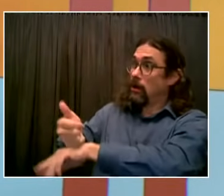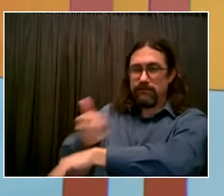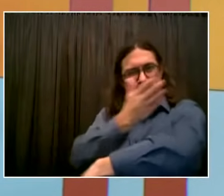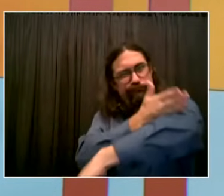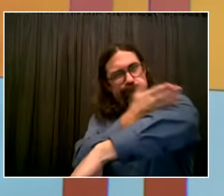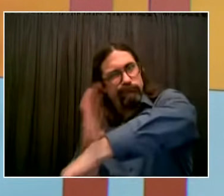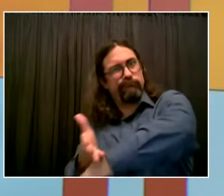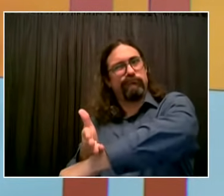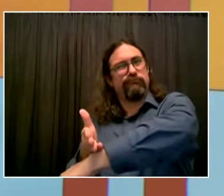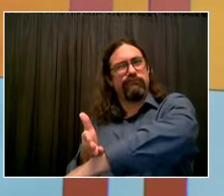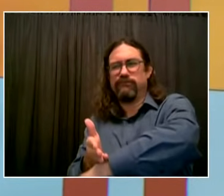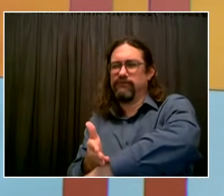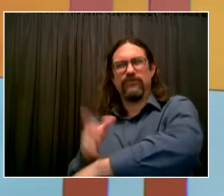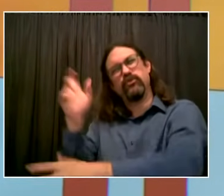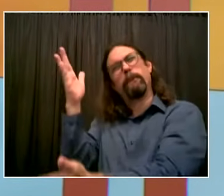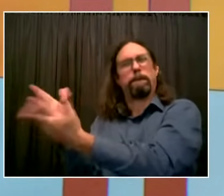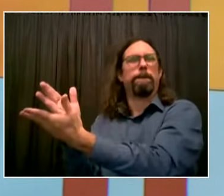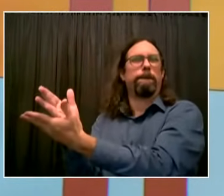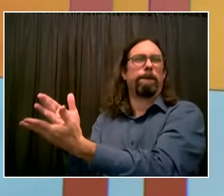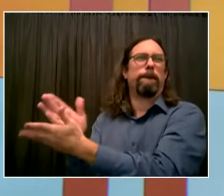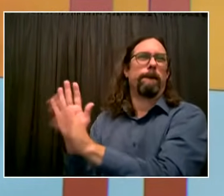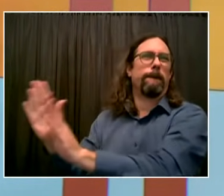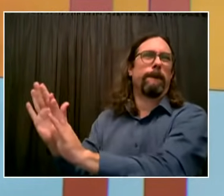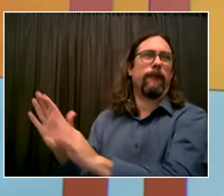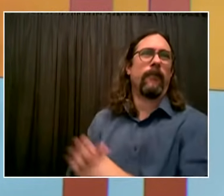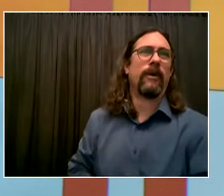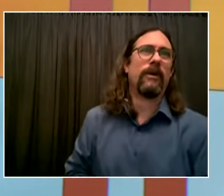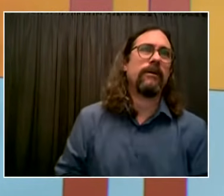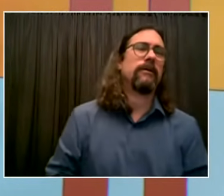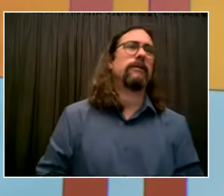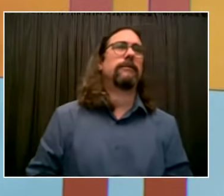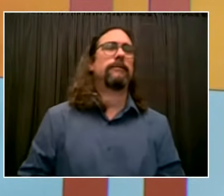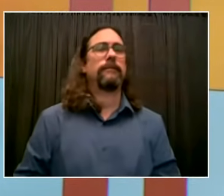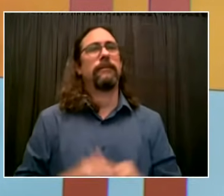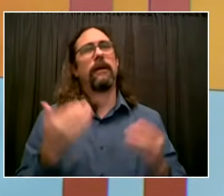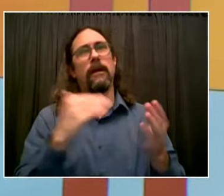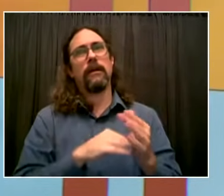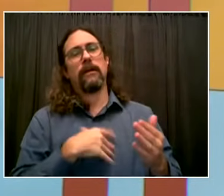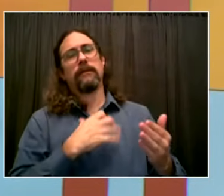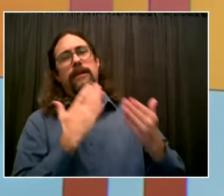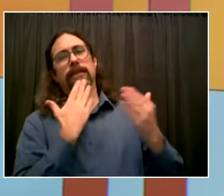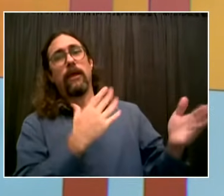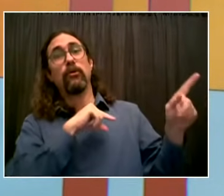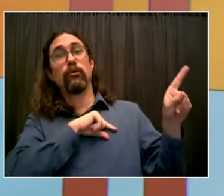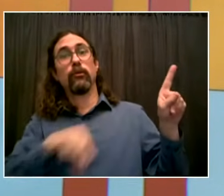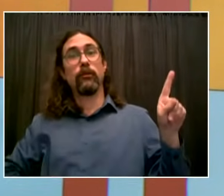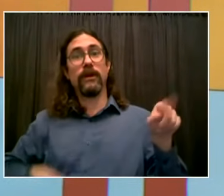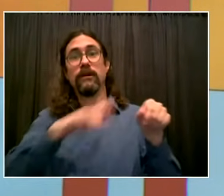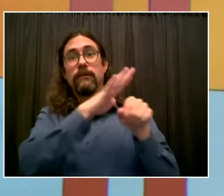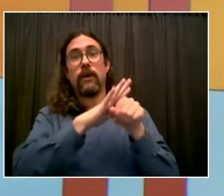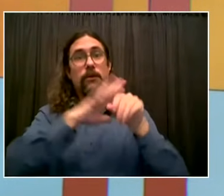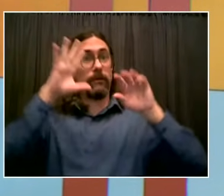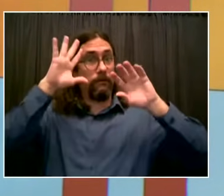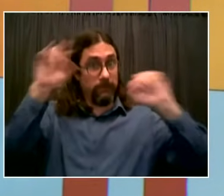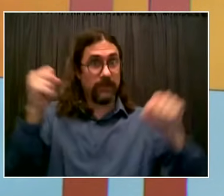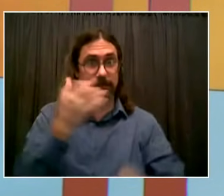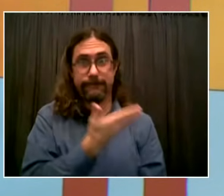THIS CITY. WE HAVE TO TAKE THAT BOLD LEAP FO RENEWABLE POWER, WE CAN DO IT. THANK YOU, YOU'VE BEEN A GREAT LEADER ON THIS.